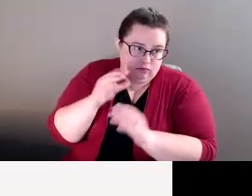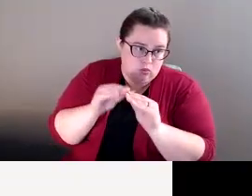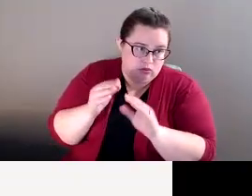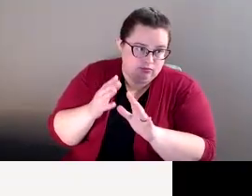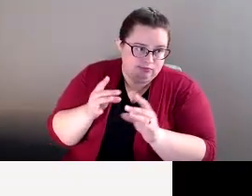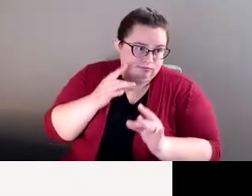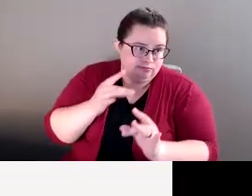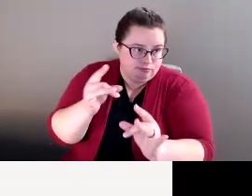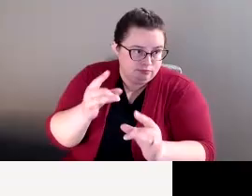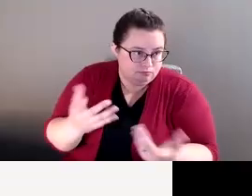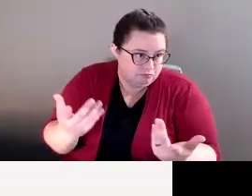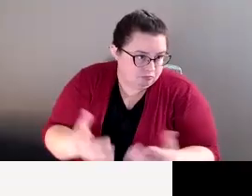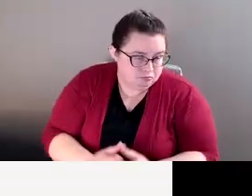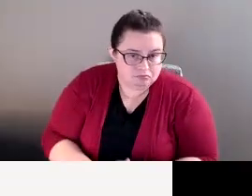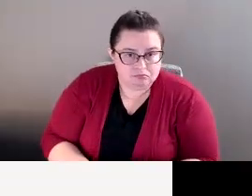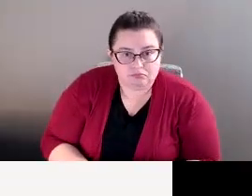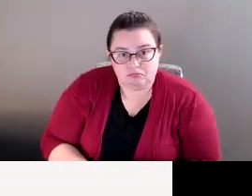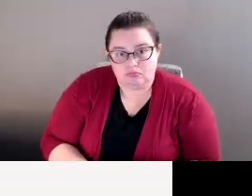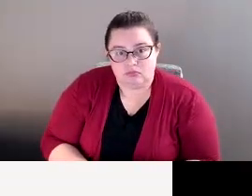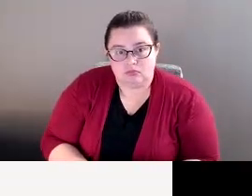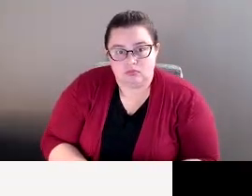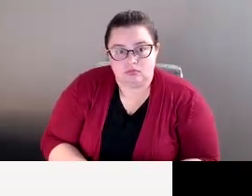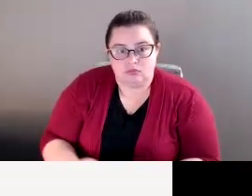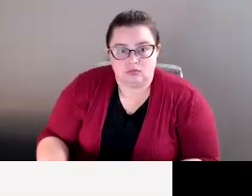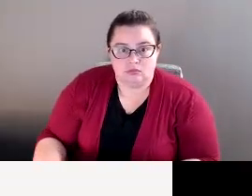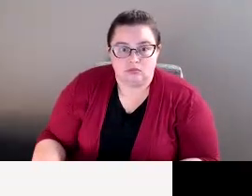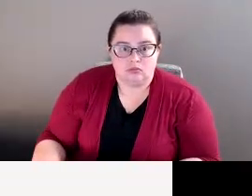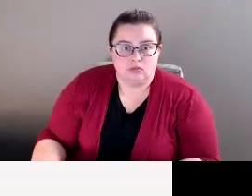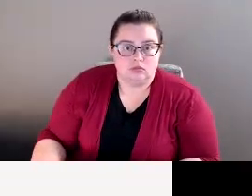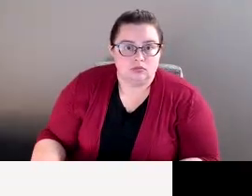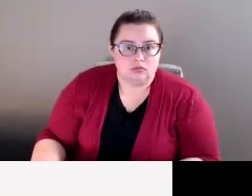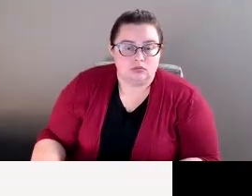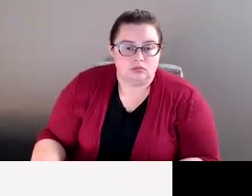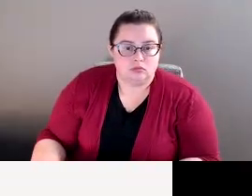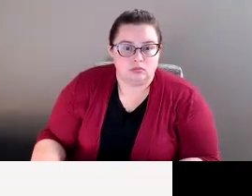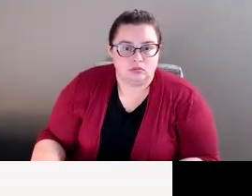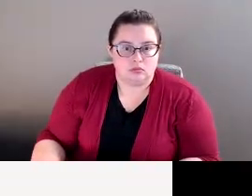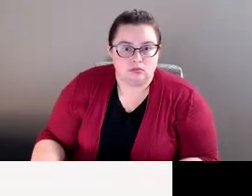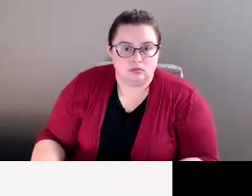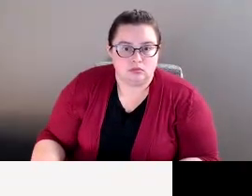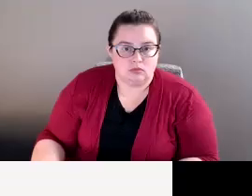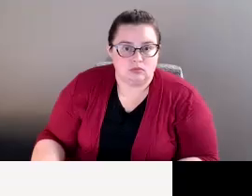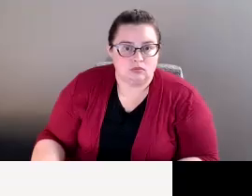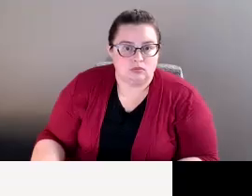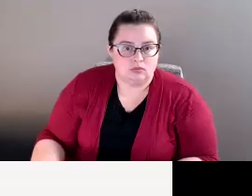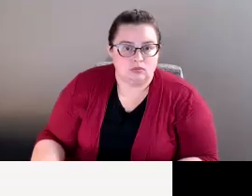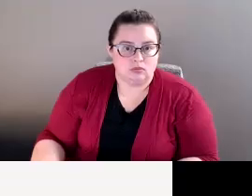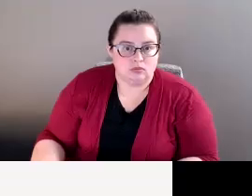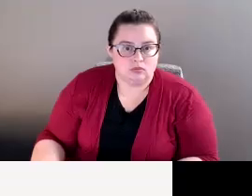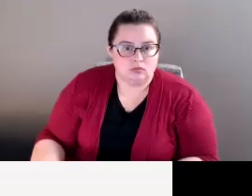On your iPad then. Perfect. Thank you so much. Let's see, Cathleen, you asked if you have